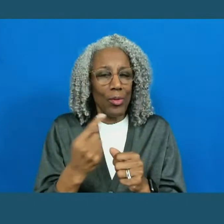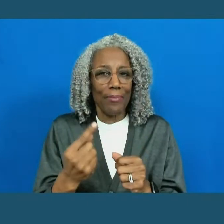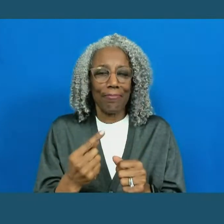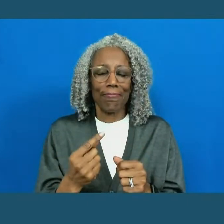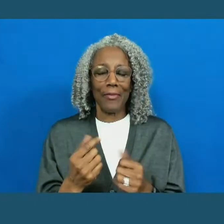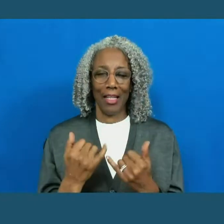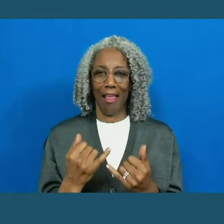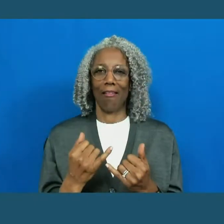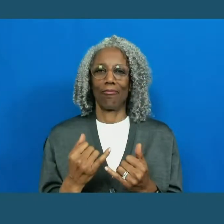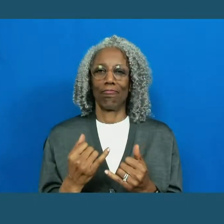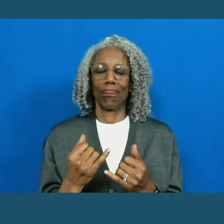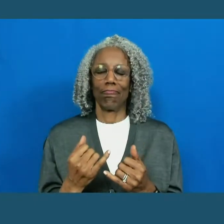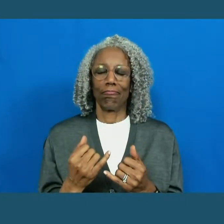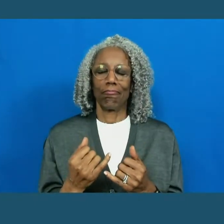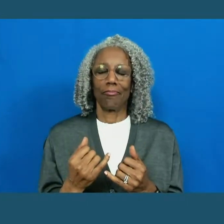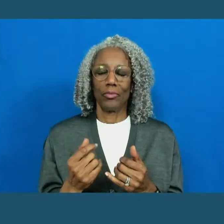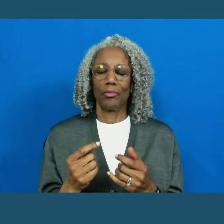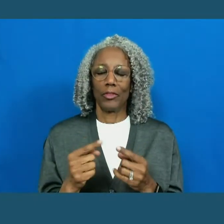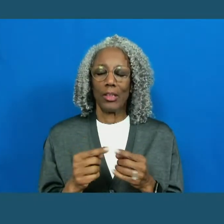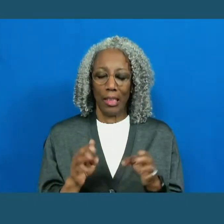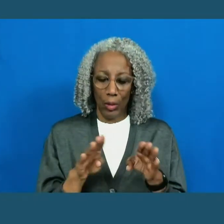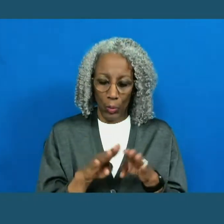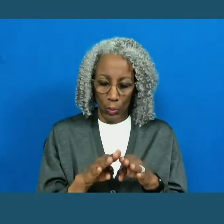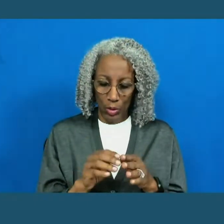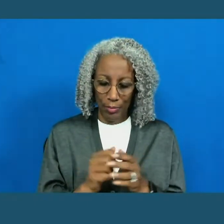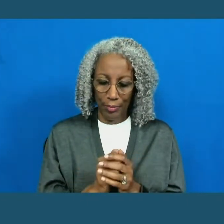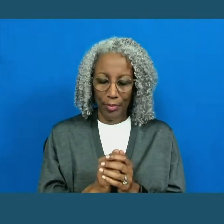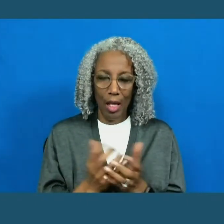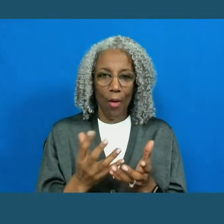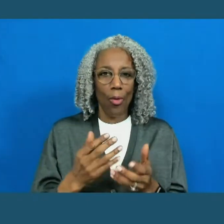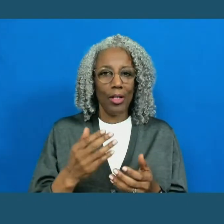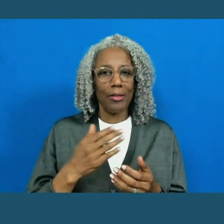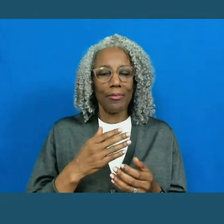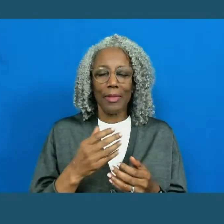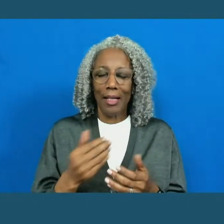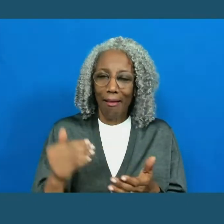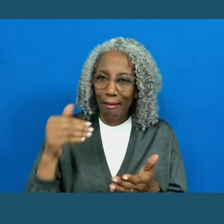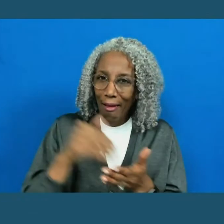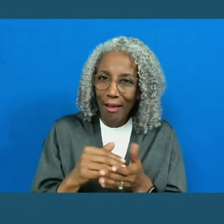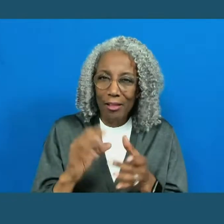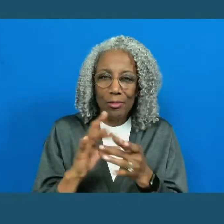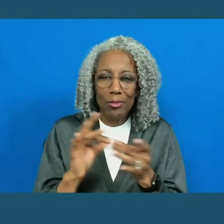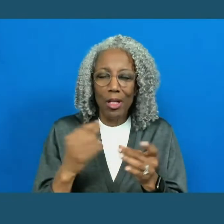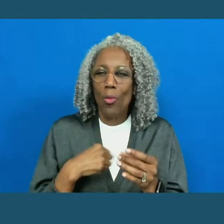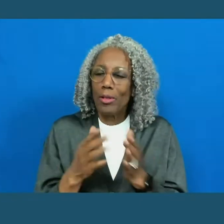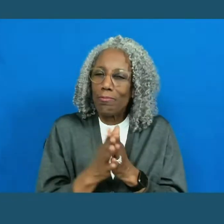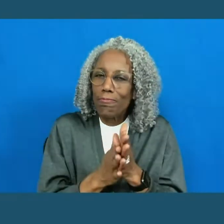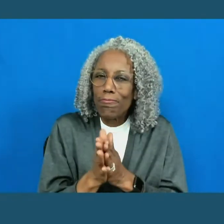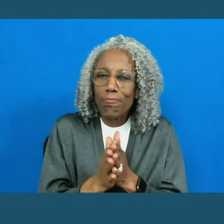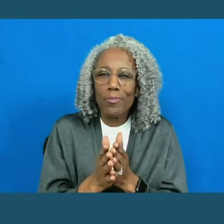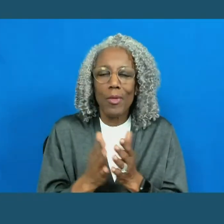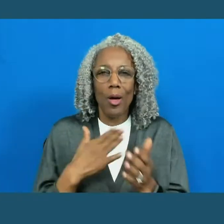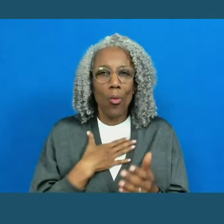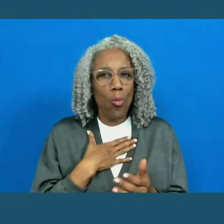are our plans, and that should be clear. To everyone and just to close. I really want to just